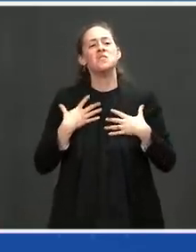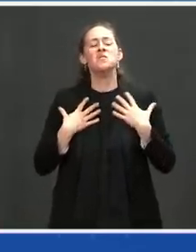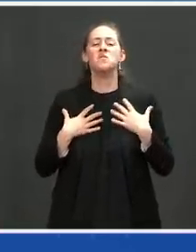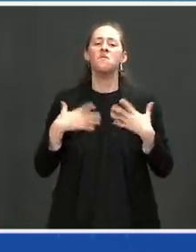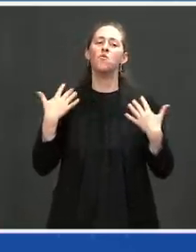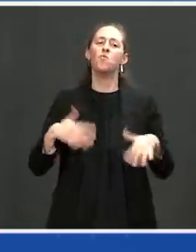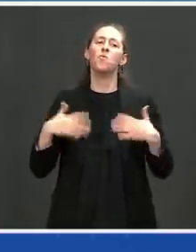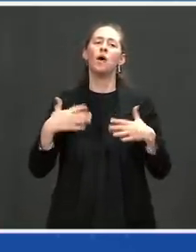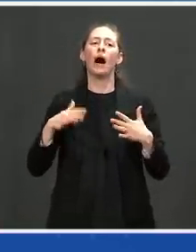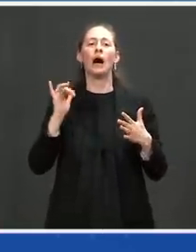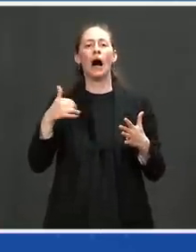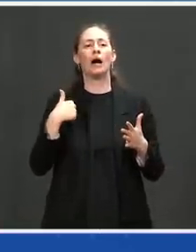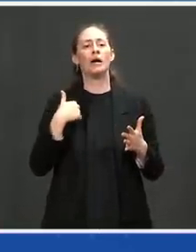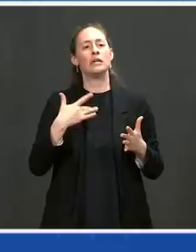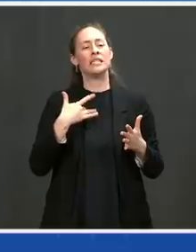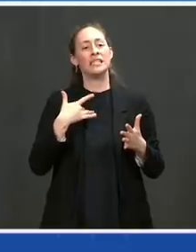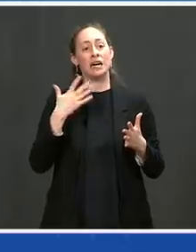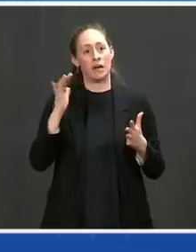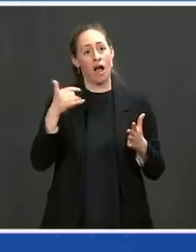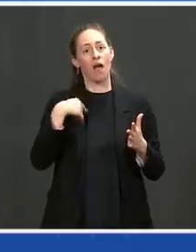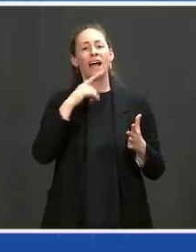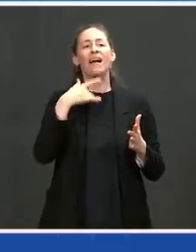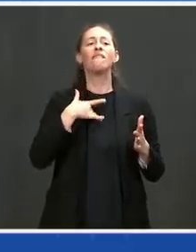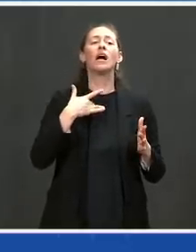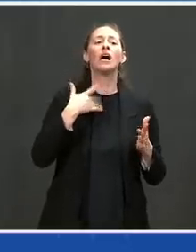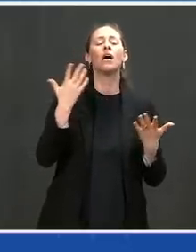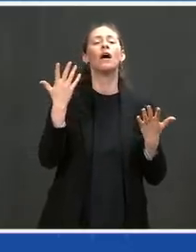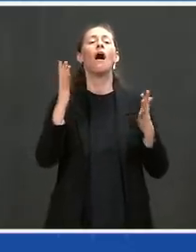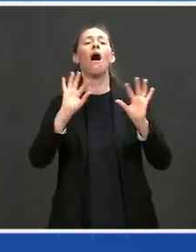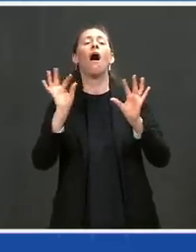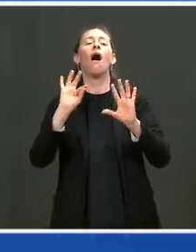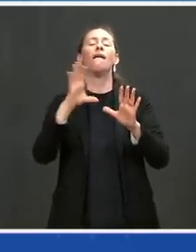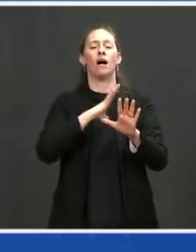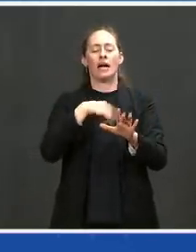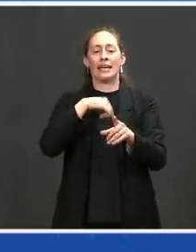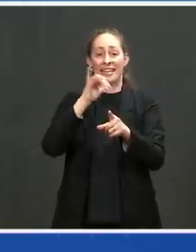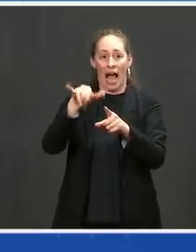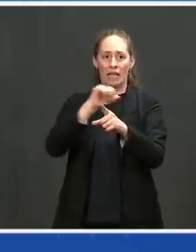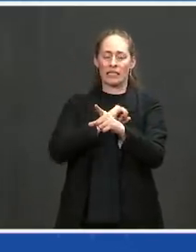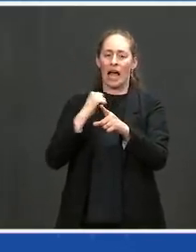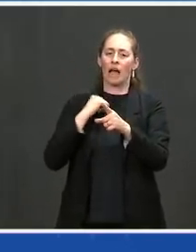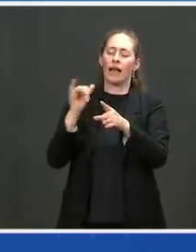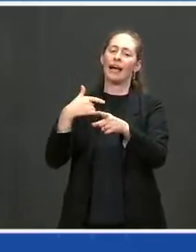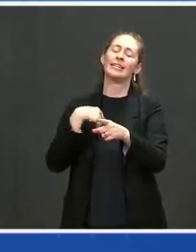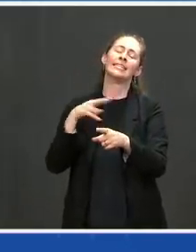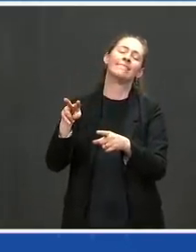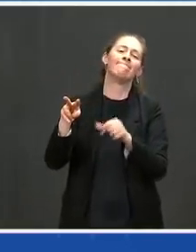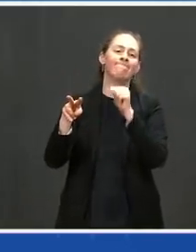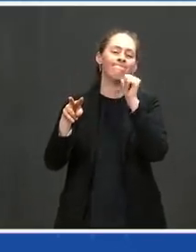how to get things done in the United States Senate. So the best way to get something done, if you --